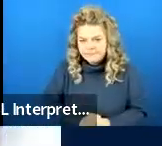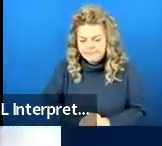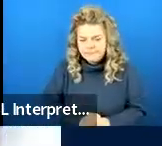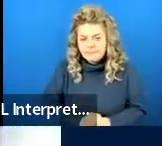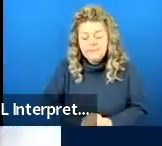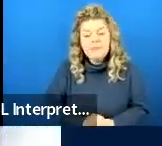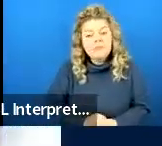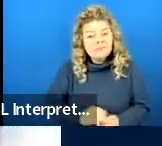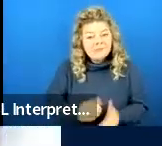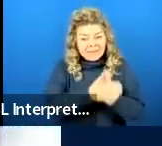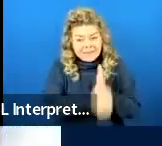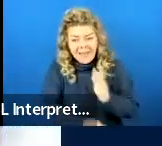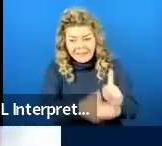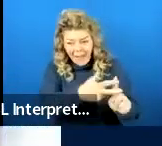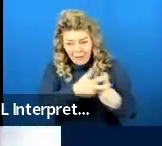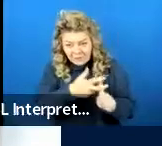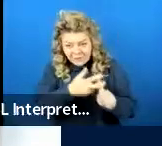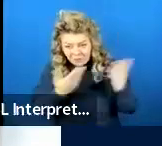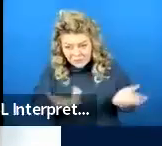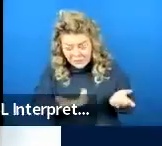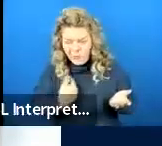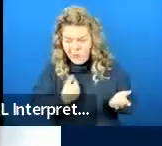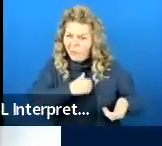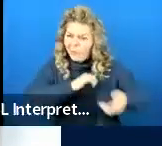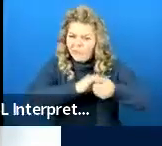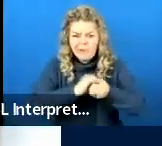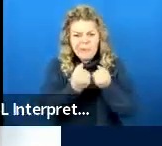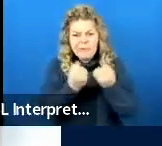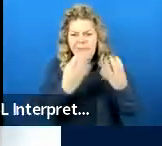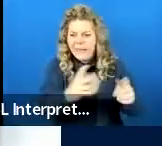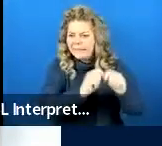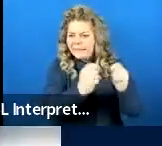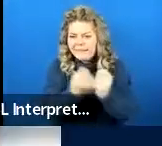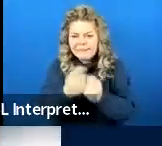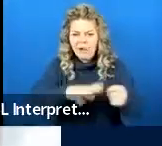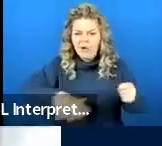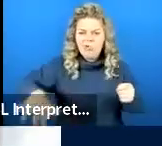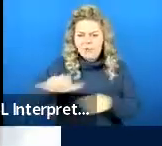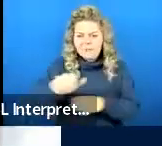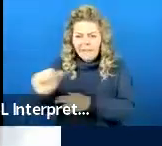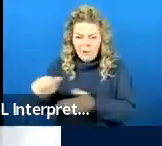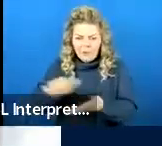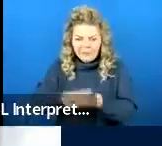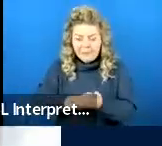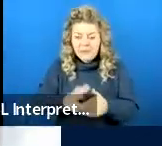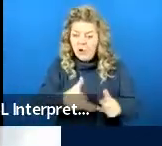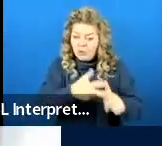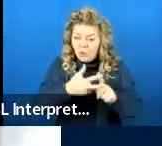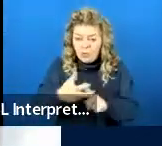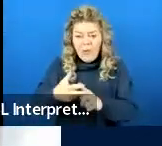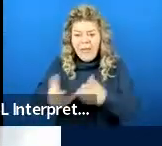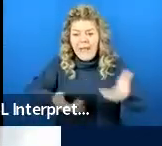In talent acquisition, we partner with teams across the Ann Arbor campus to recruit and hire for open staff positions,